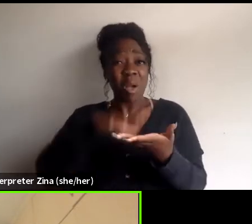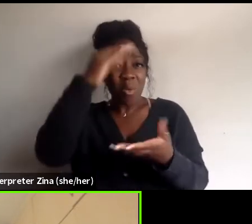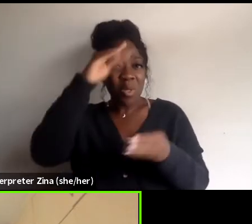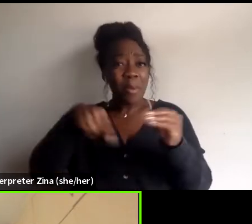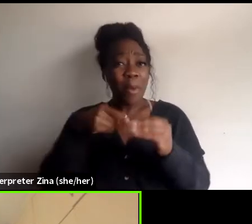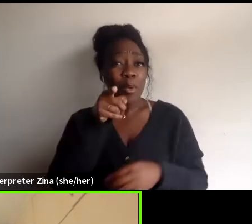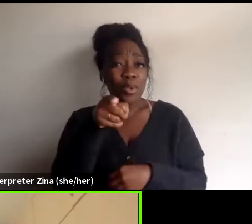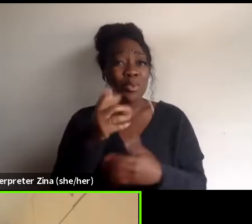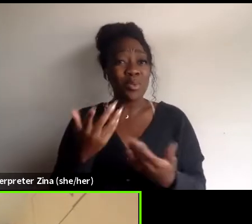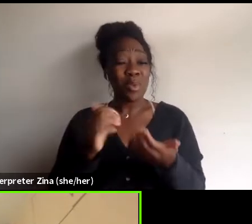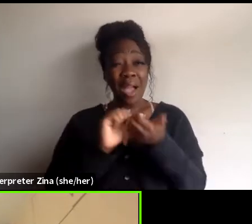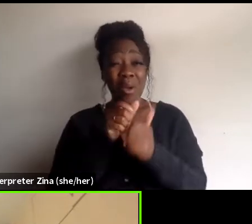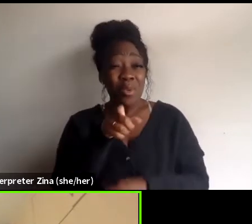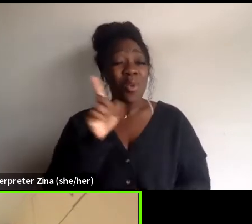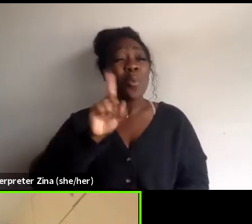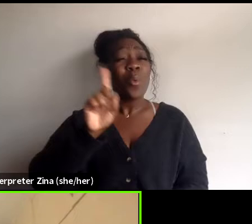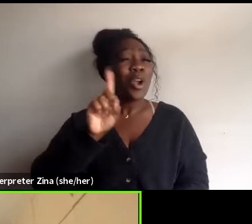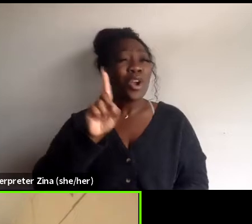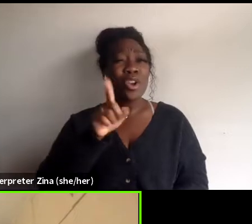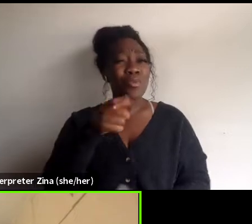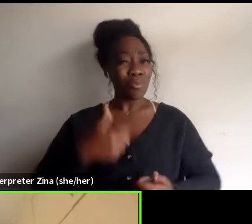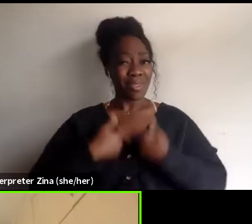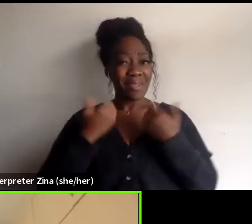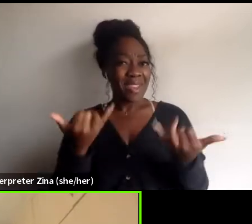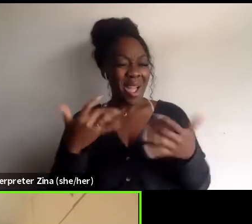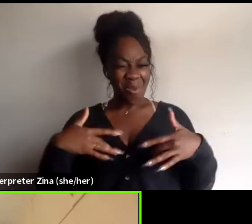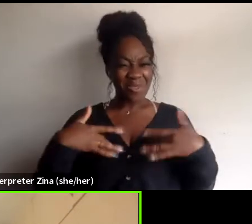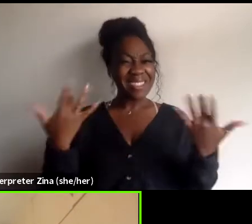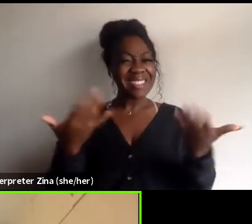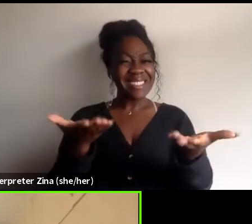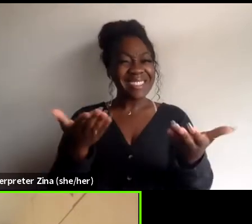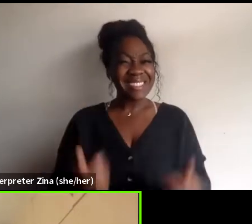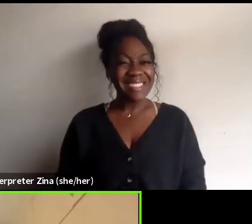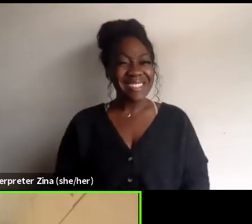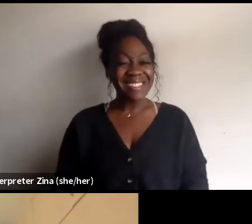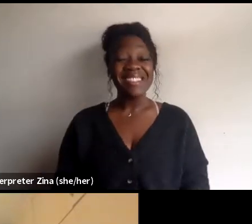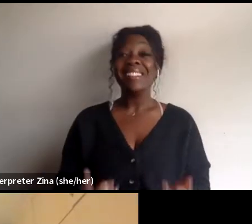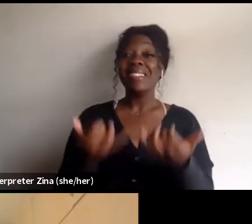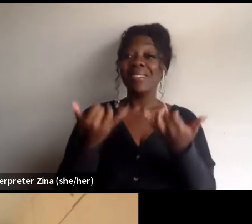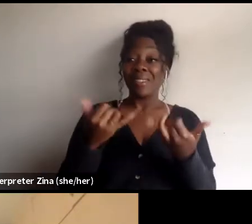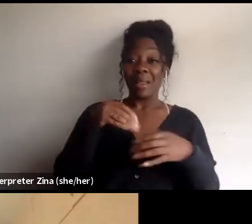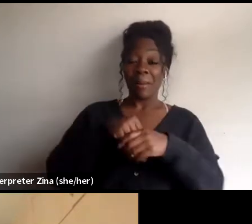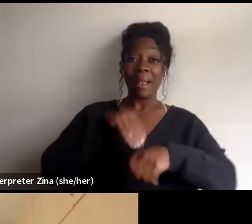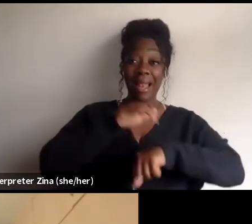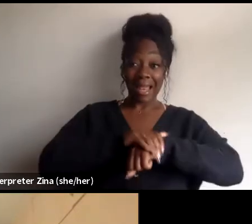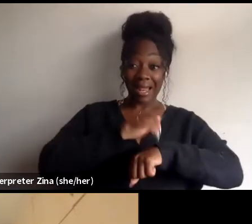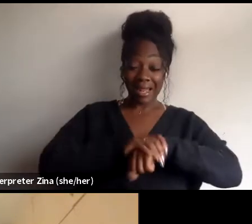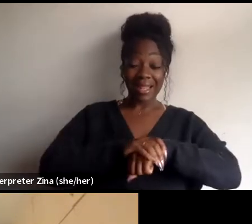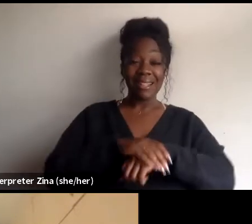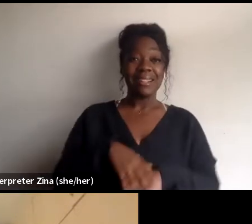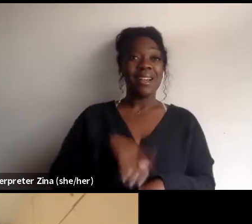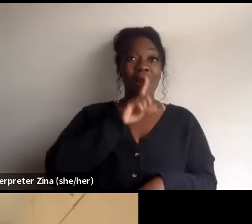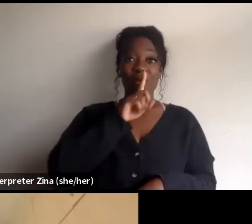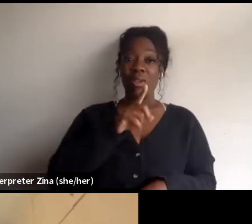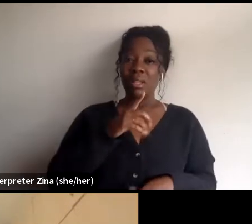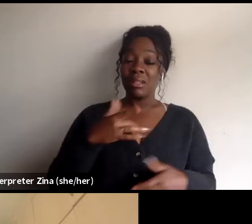Where in the world are you? And what's cracking? I'm in England and I'm happy to say it's not raining.